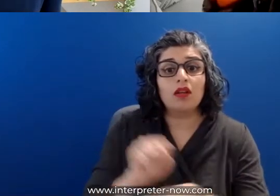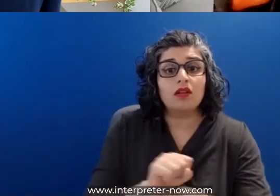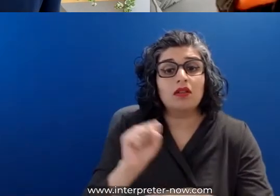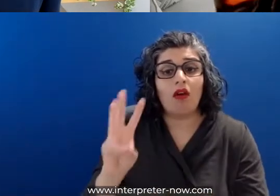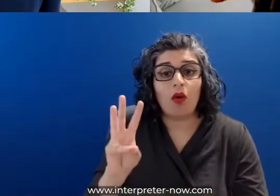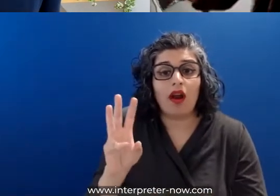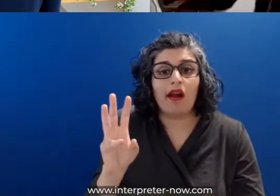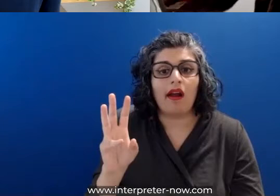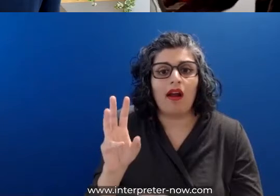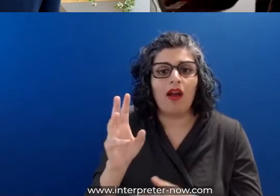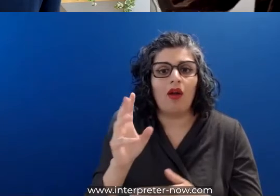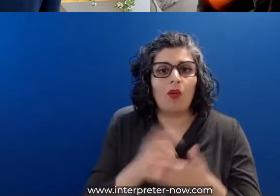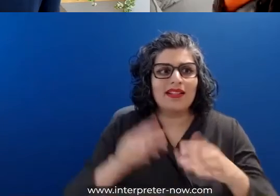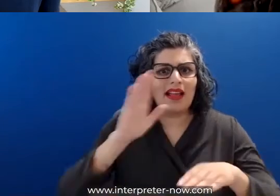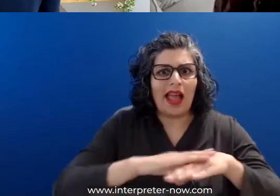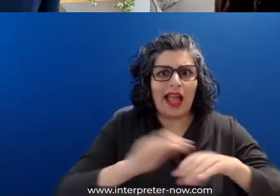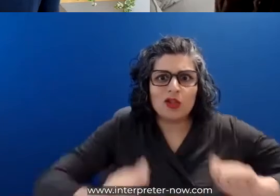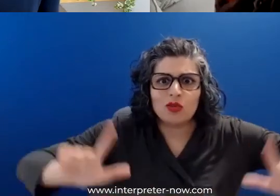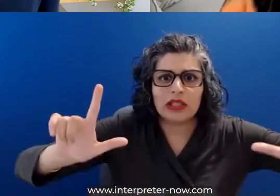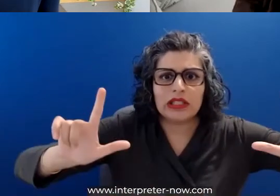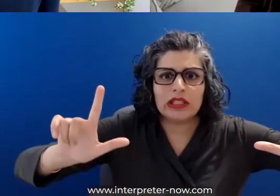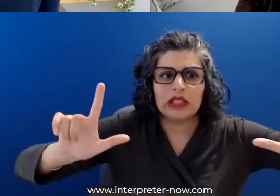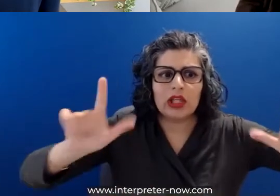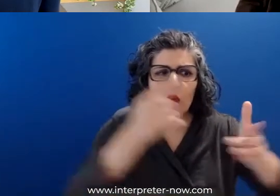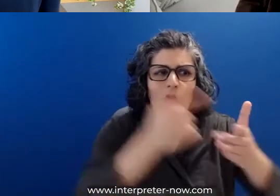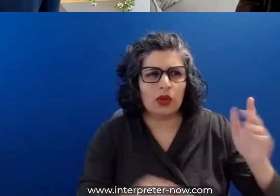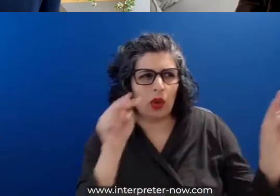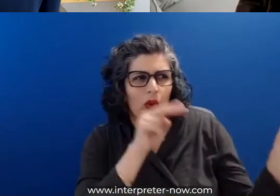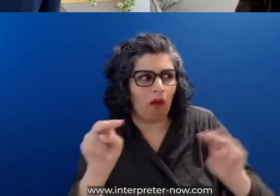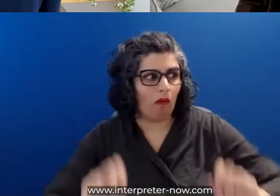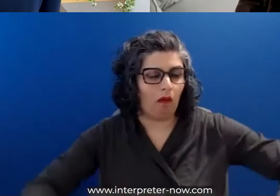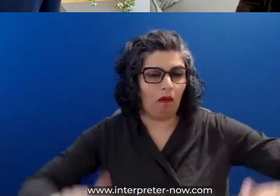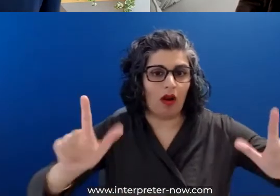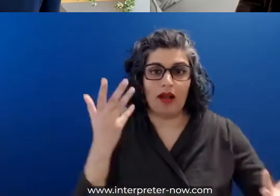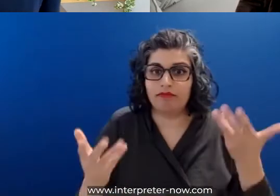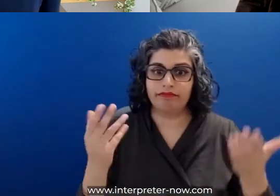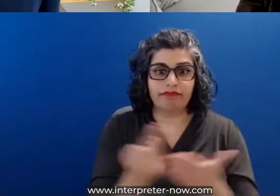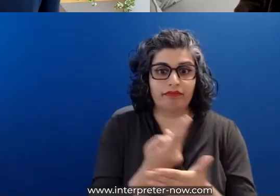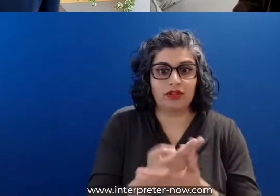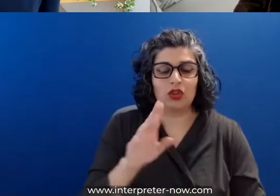what is on your screen, what you have up on the screen. It might record your keystrokes.